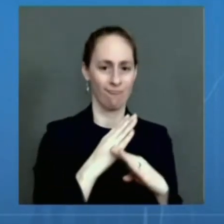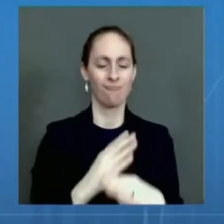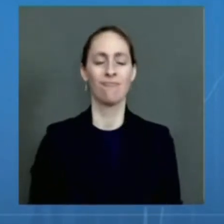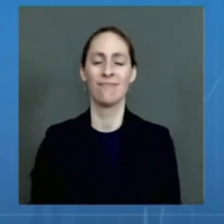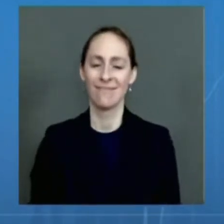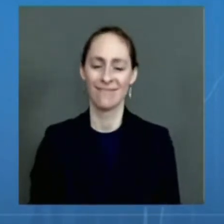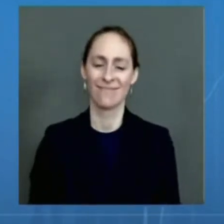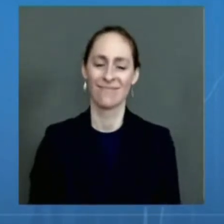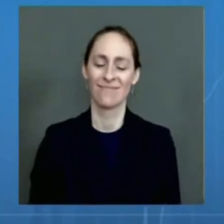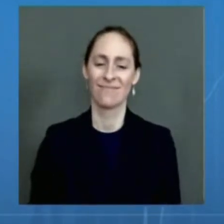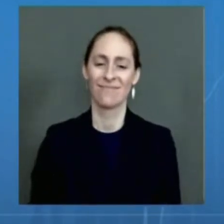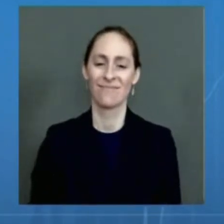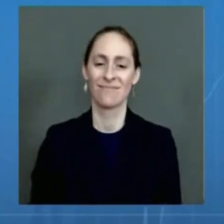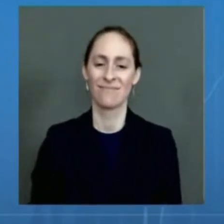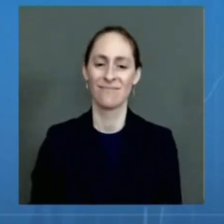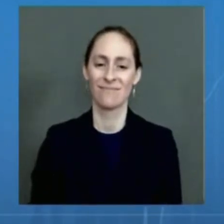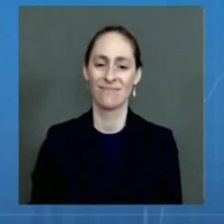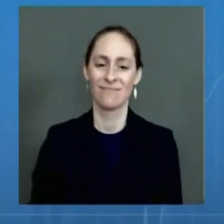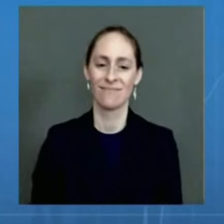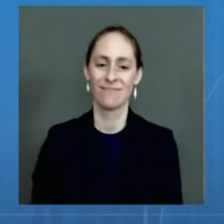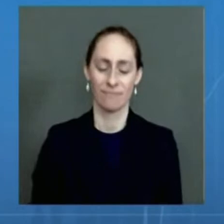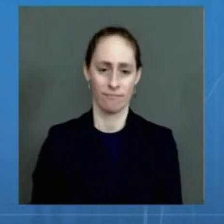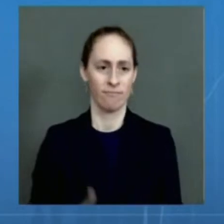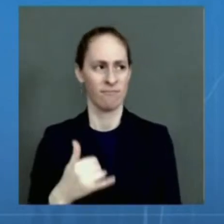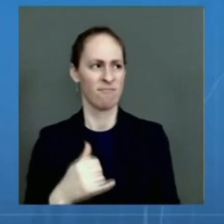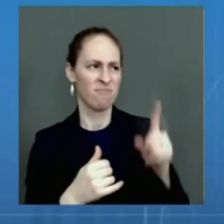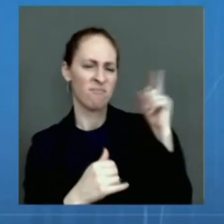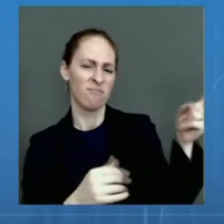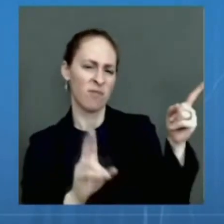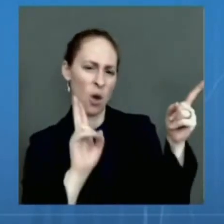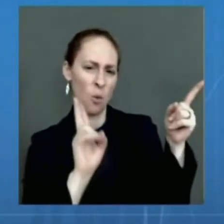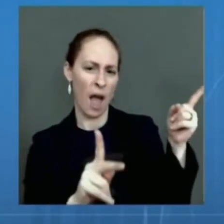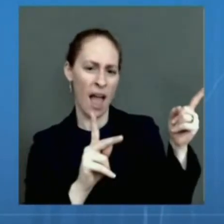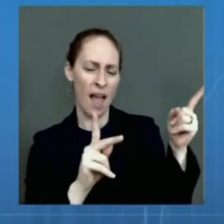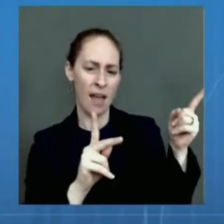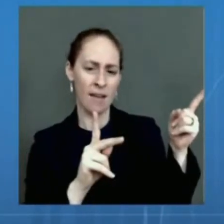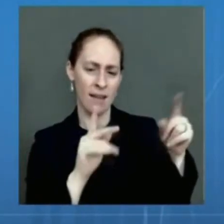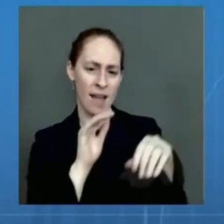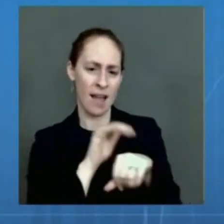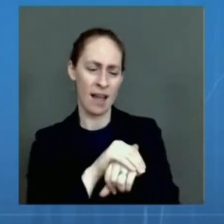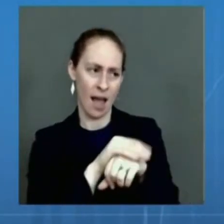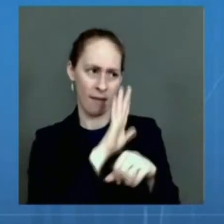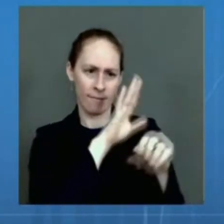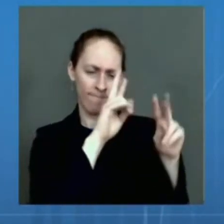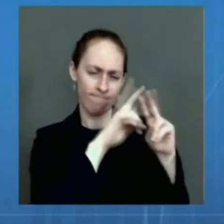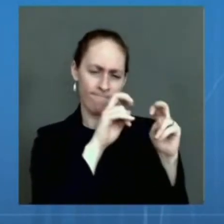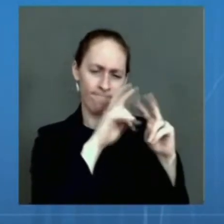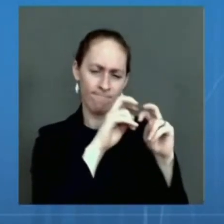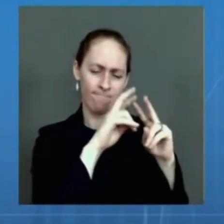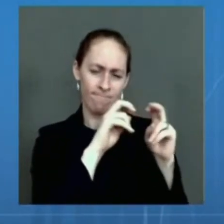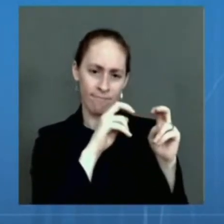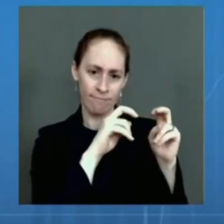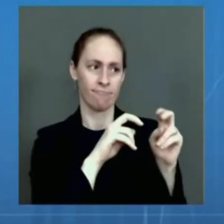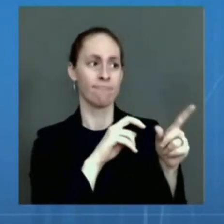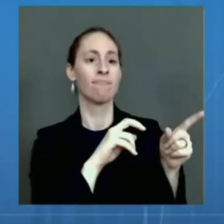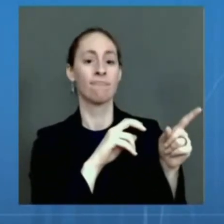CLINICAL ISSUES TAKE A LOOK AT